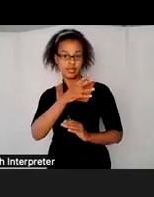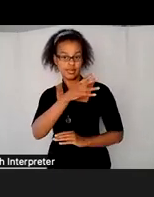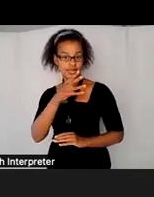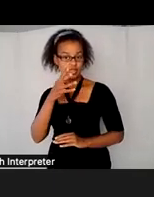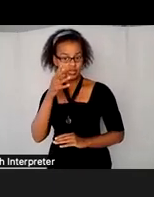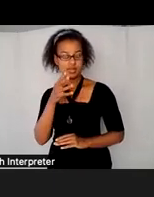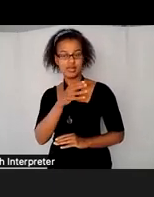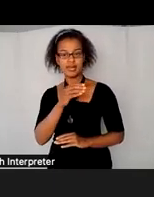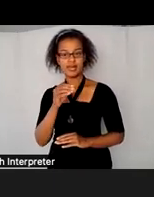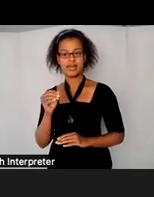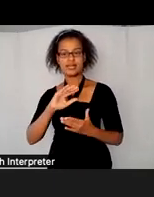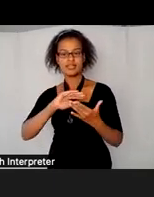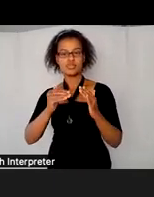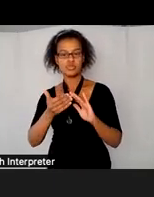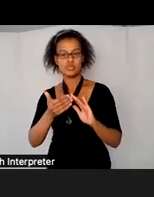sector.